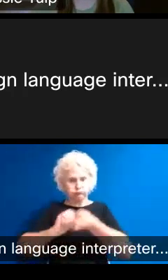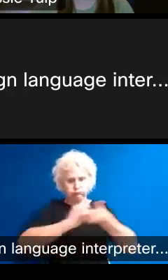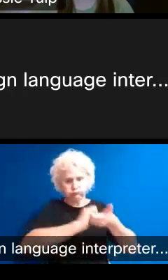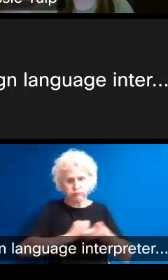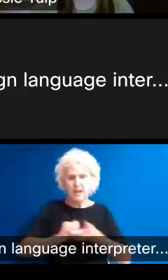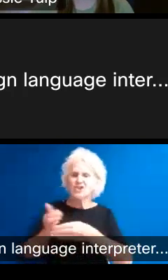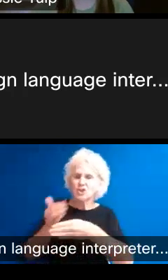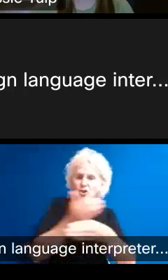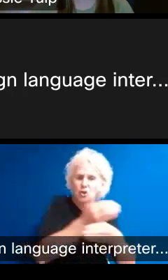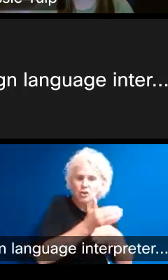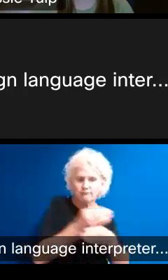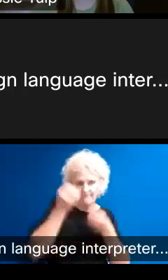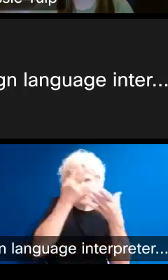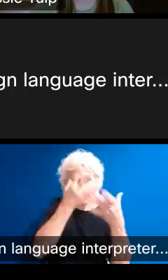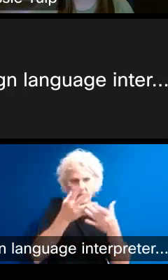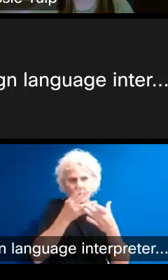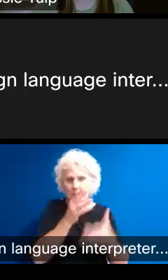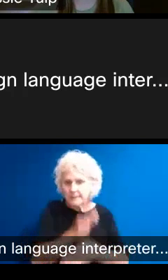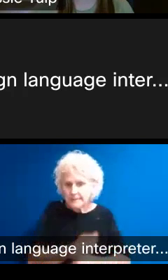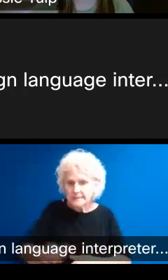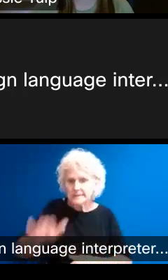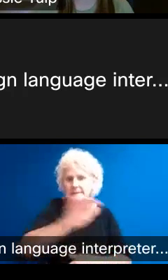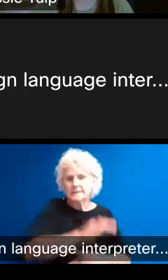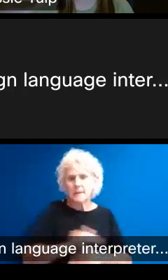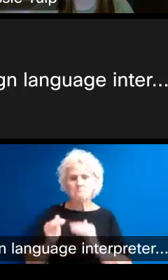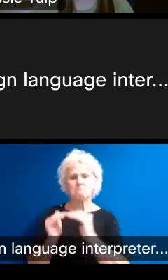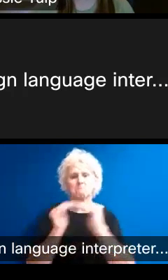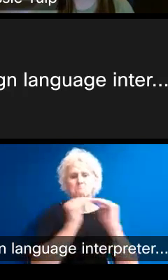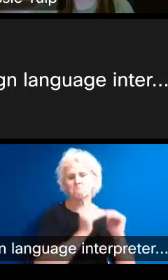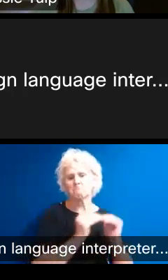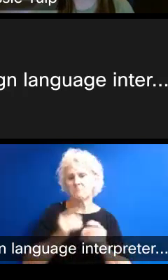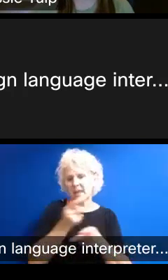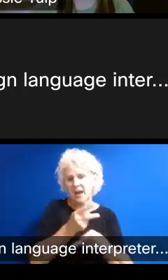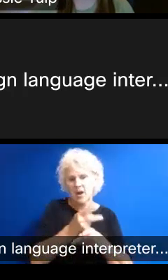continuity of care throughout the assessment and support planning process. The case manager and